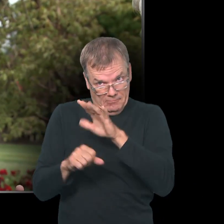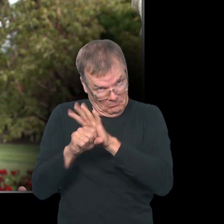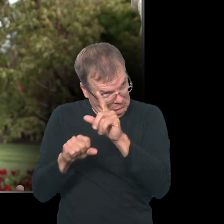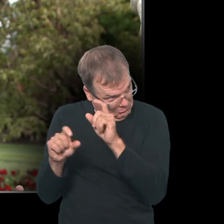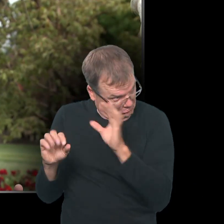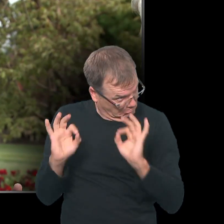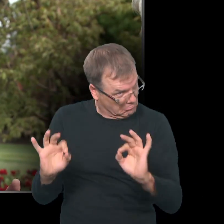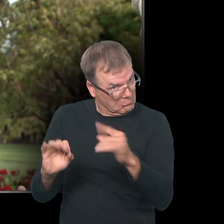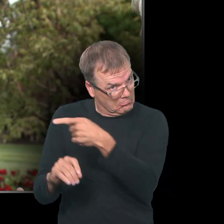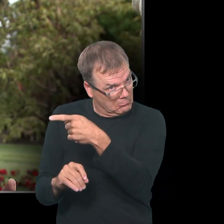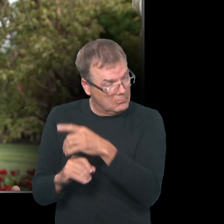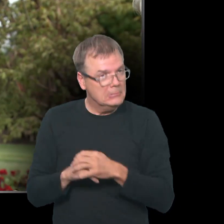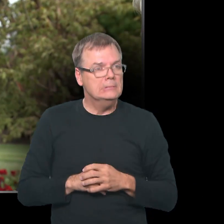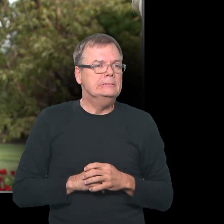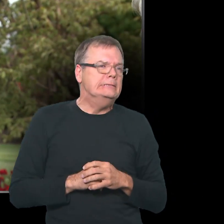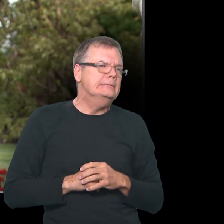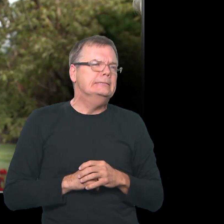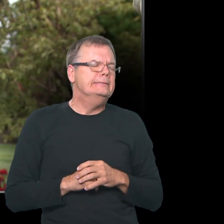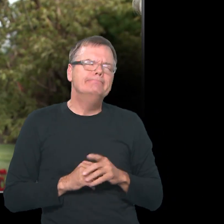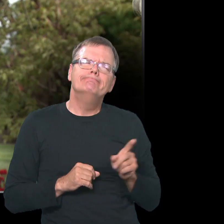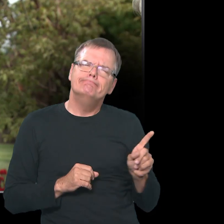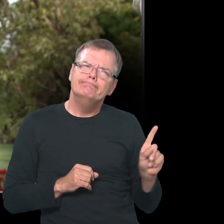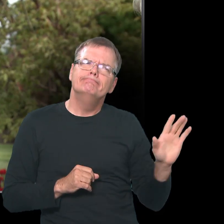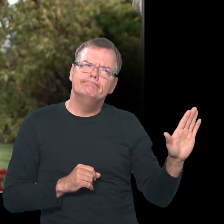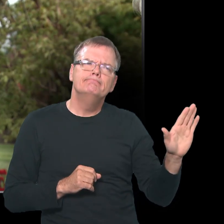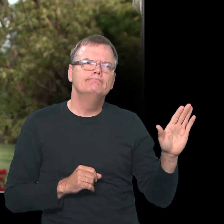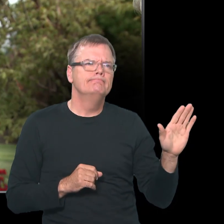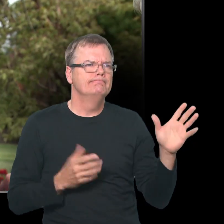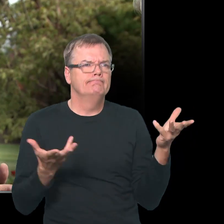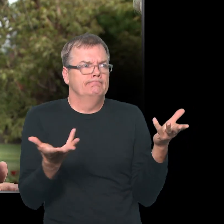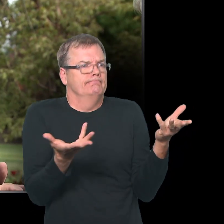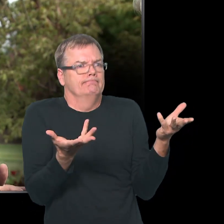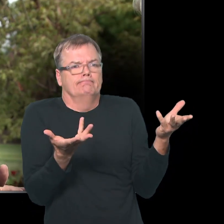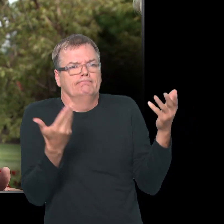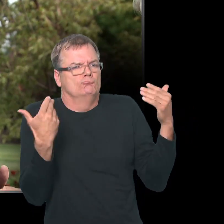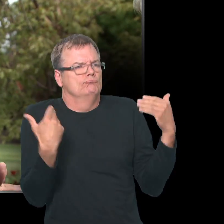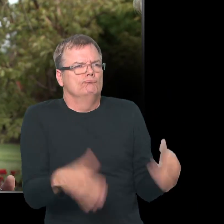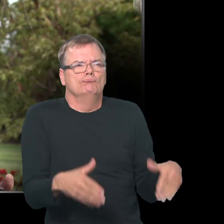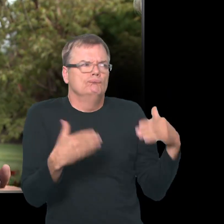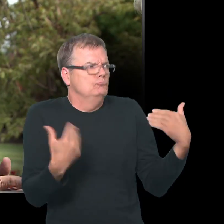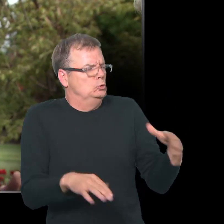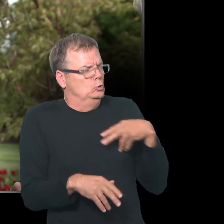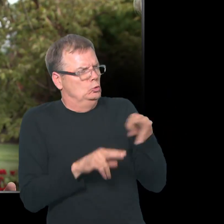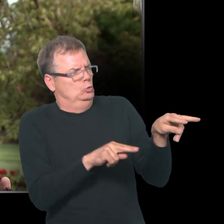to help out that situation in terms of the migrants and refugee situation,